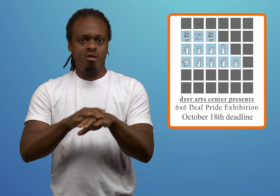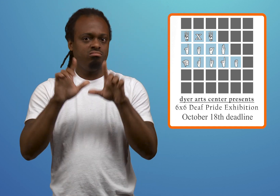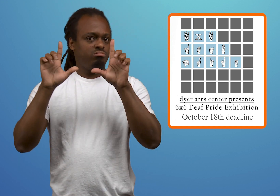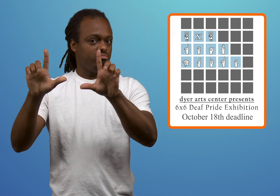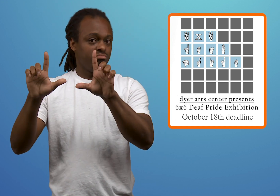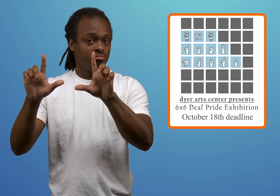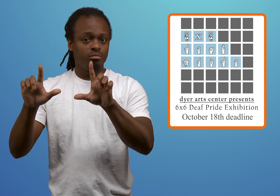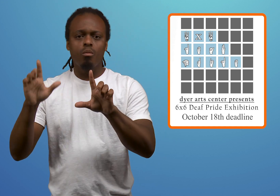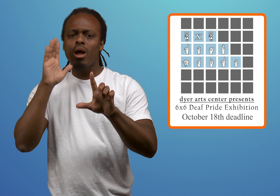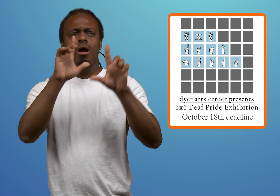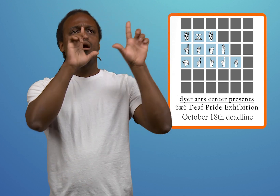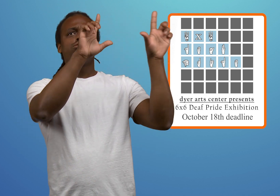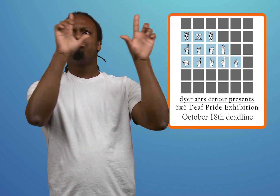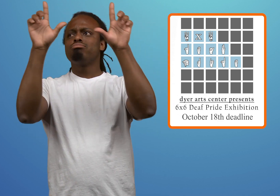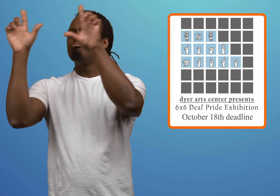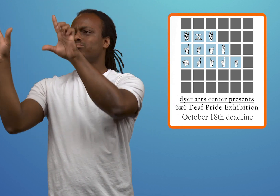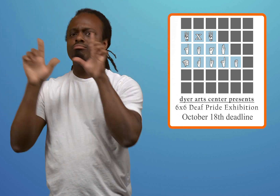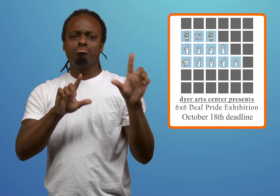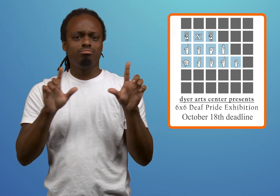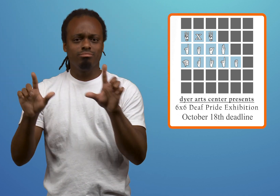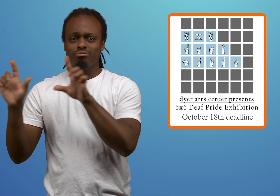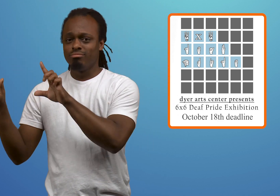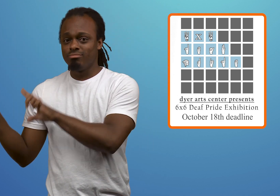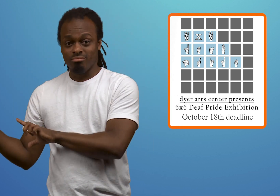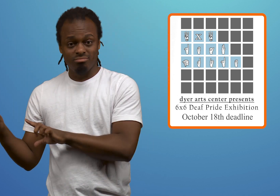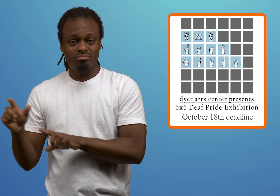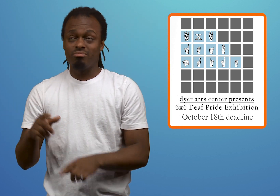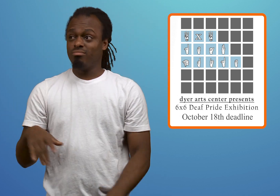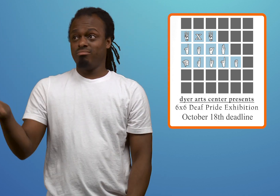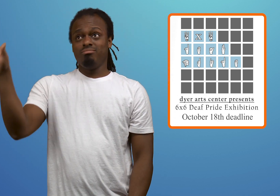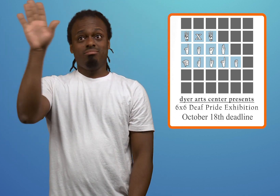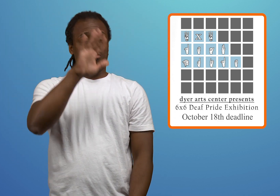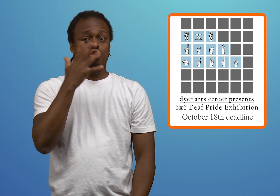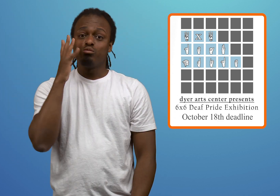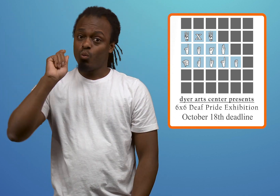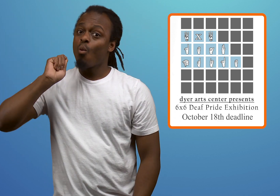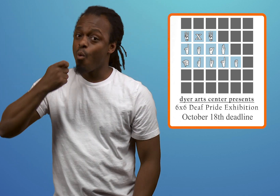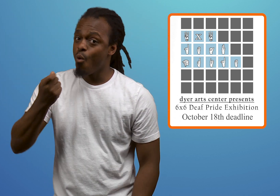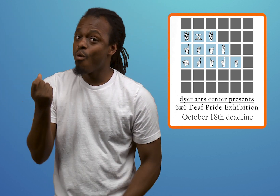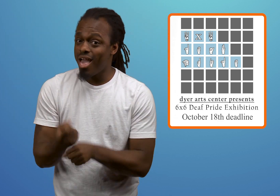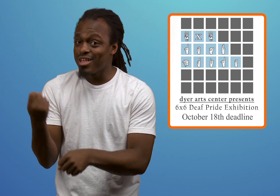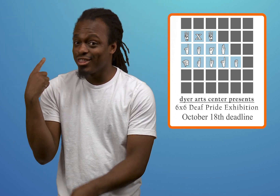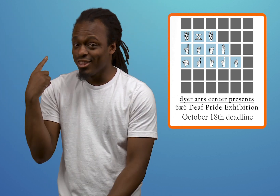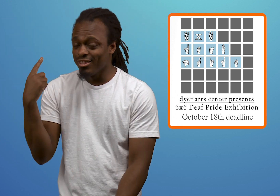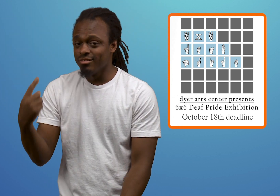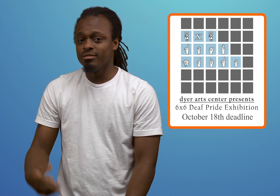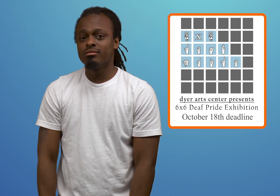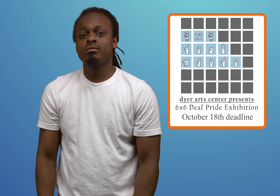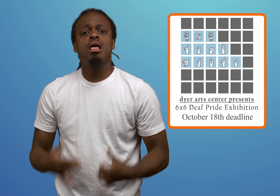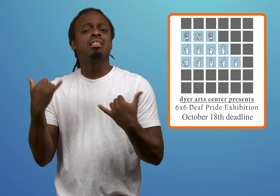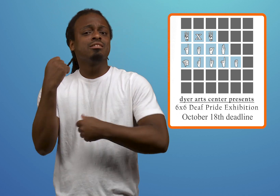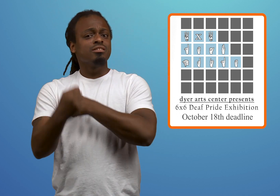on 6 by 6-inch cards and displayed them all together. It was pretty cool!